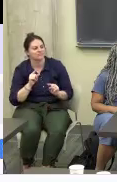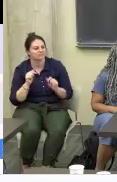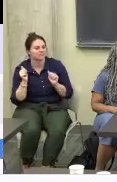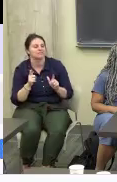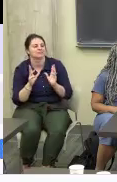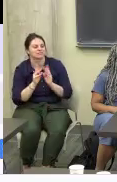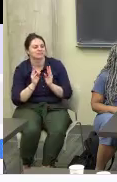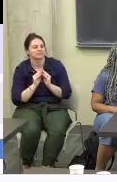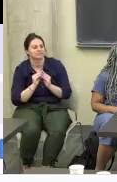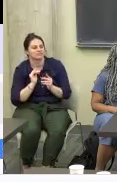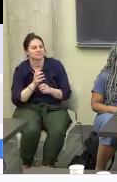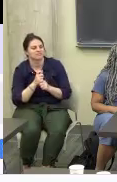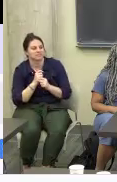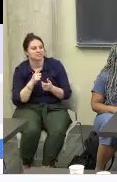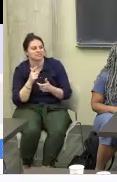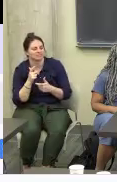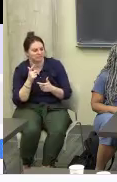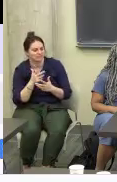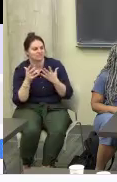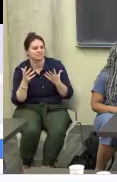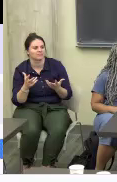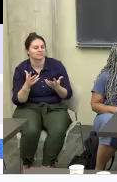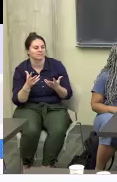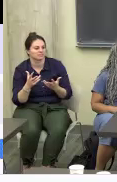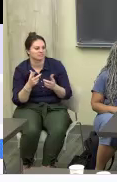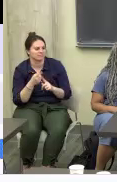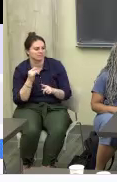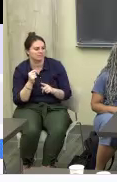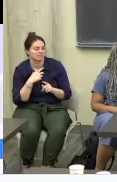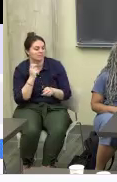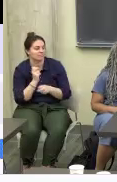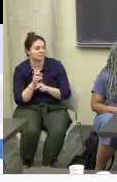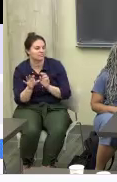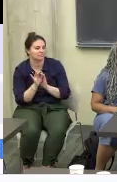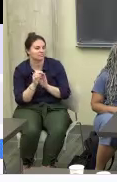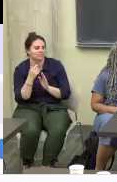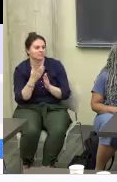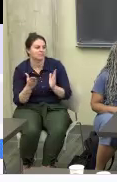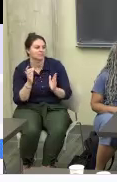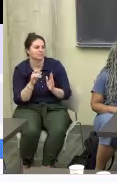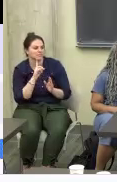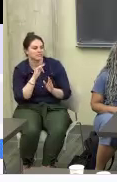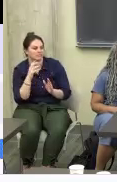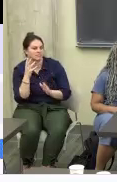I've received a great deal from it. And it's hard to pick out like one thing that we're missing.